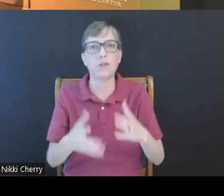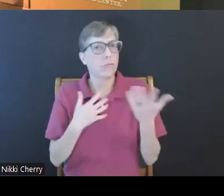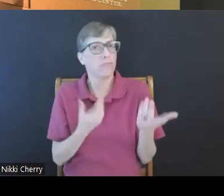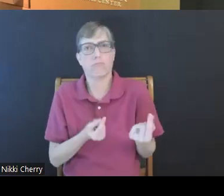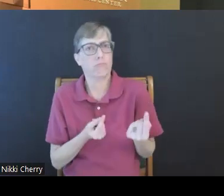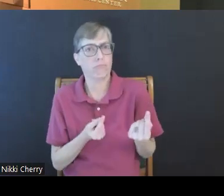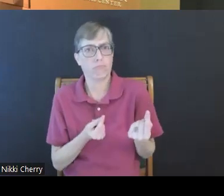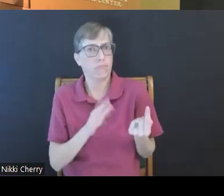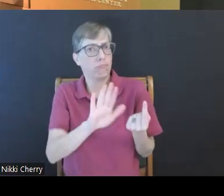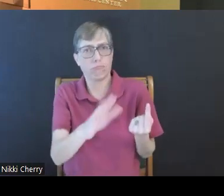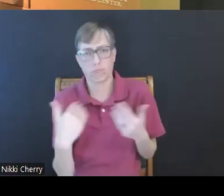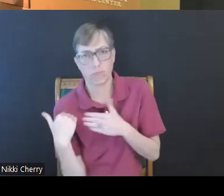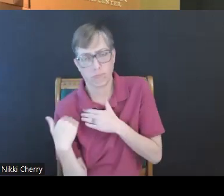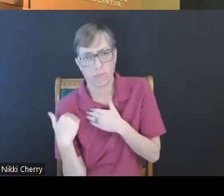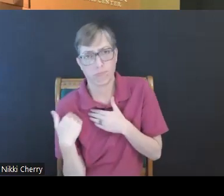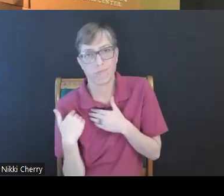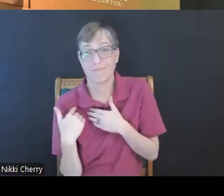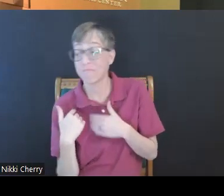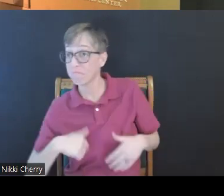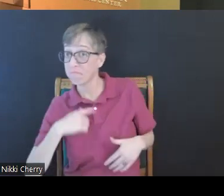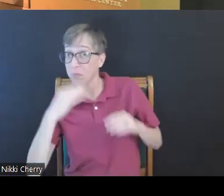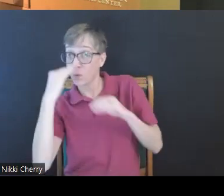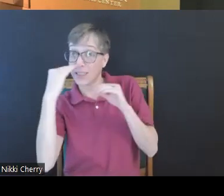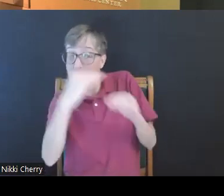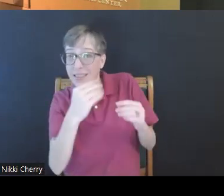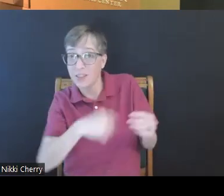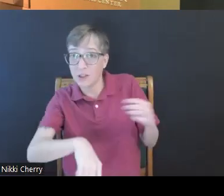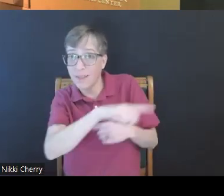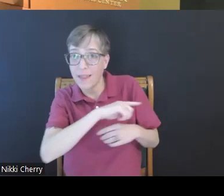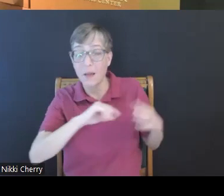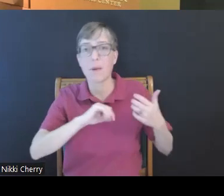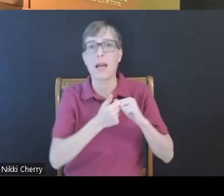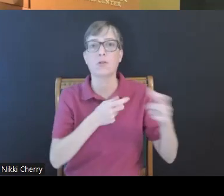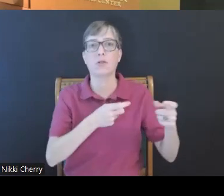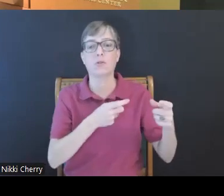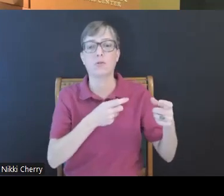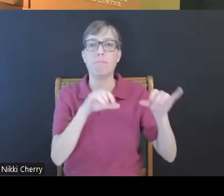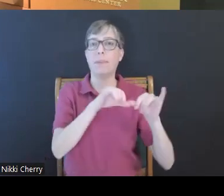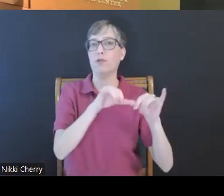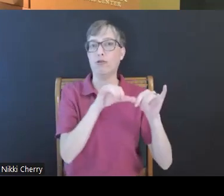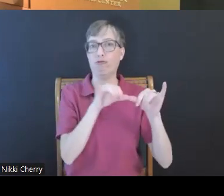how to measure things because I spent a lot of time early in my in my career working in primary